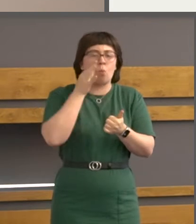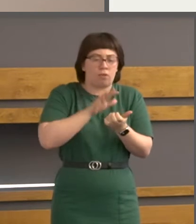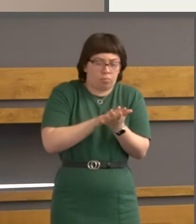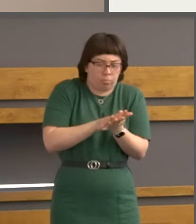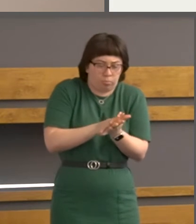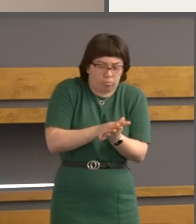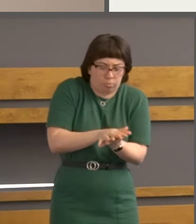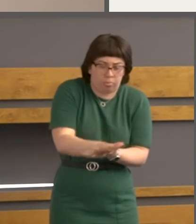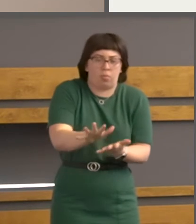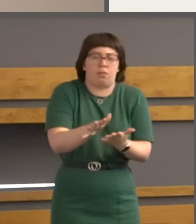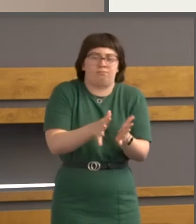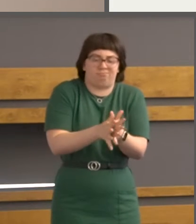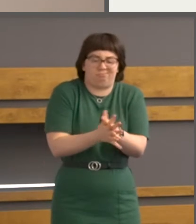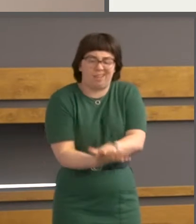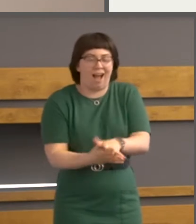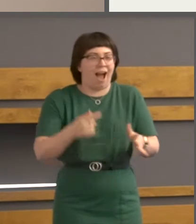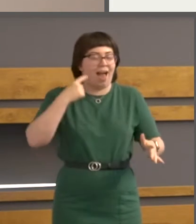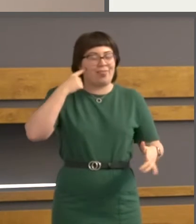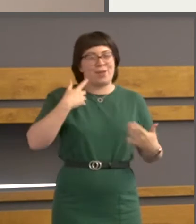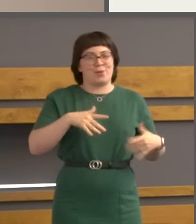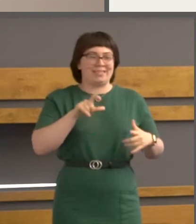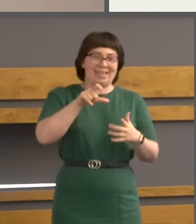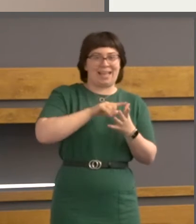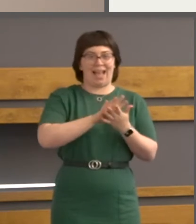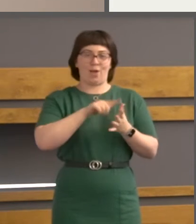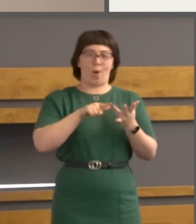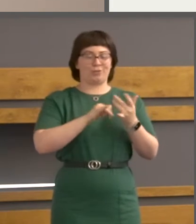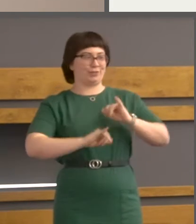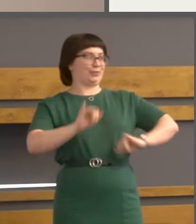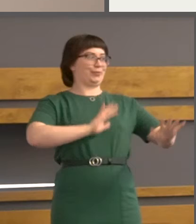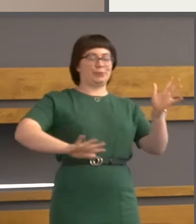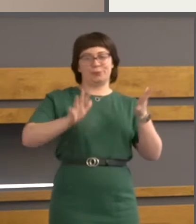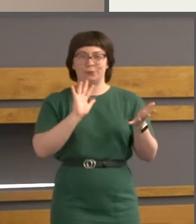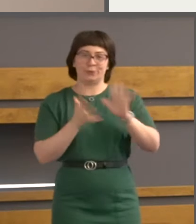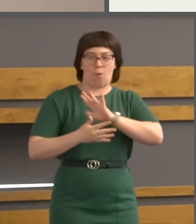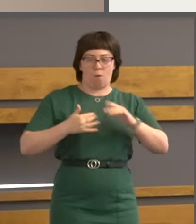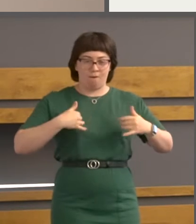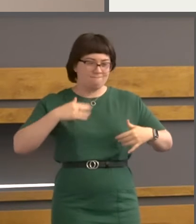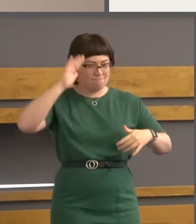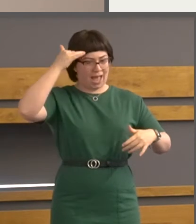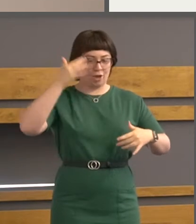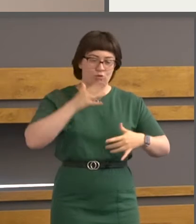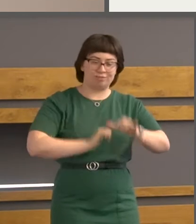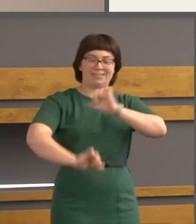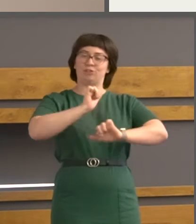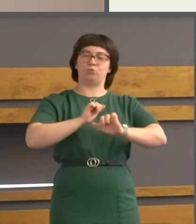And I like to think of this as chaos on a microscopic level, or anarchy or resistance to order,